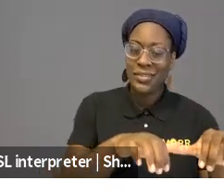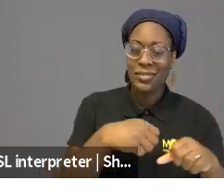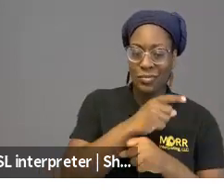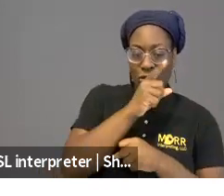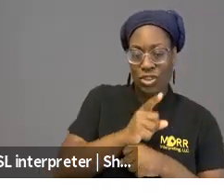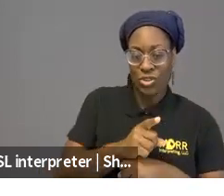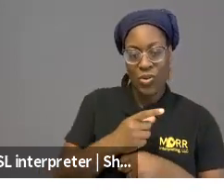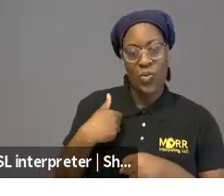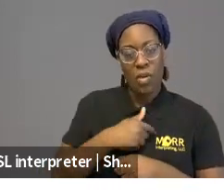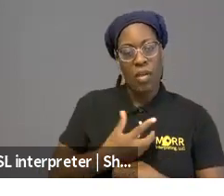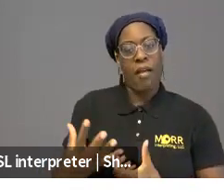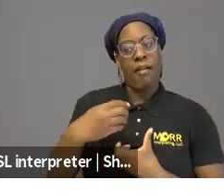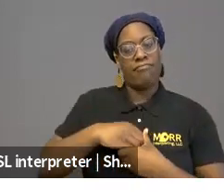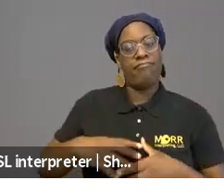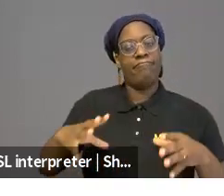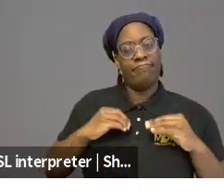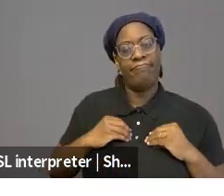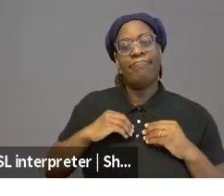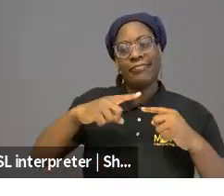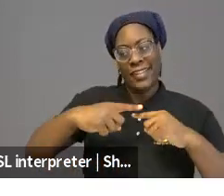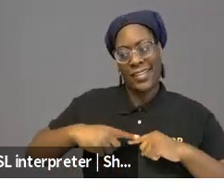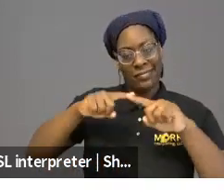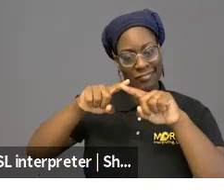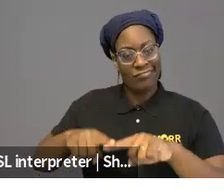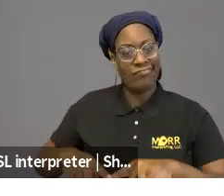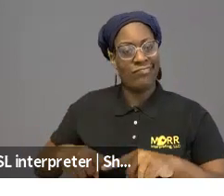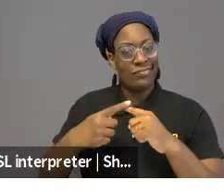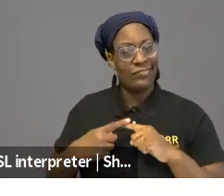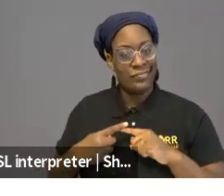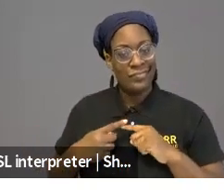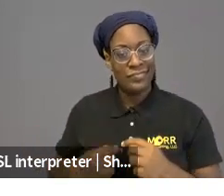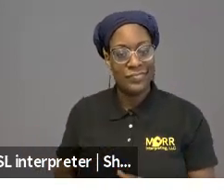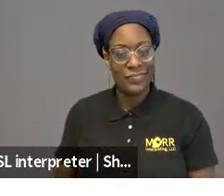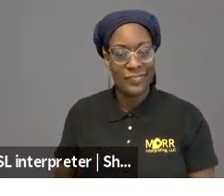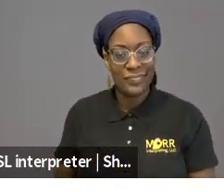more within our writing center, introducing practices that we want to continue after COVID.